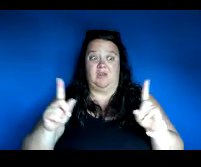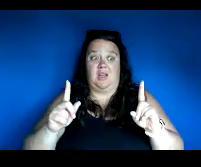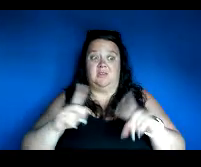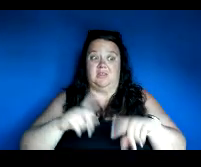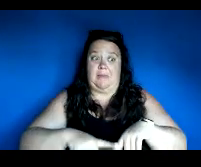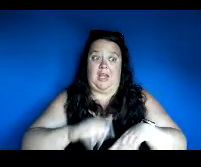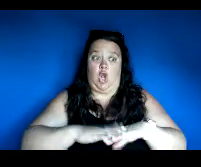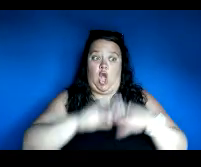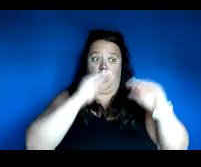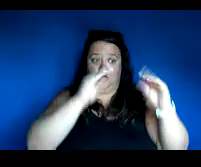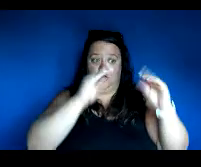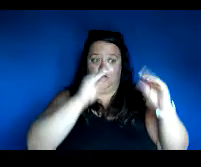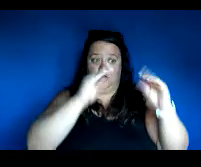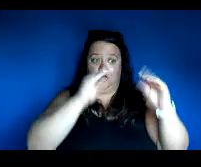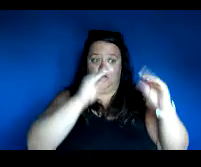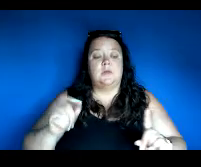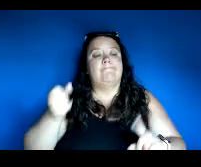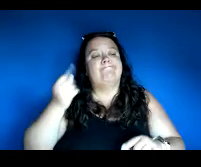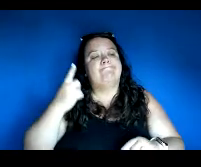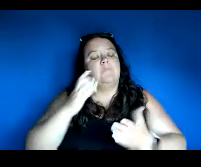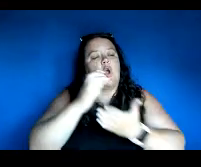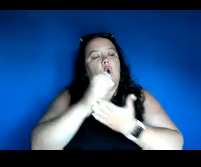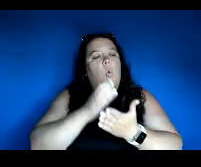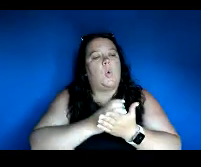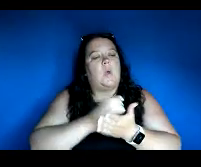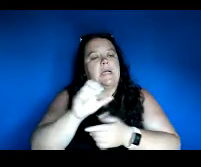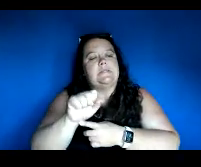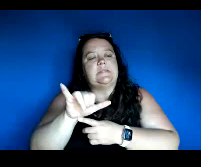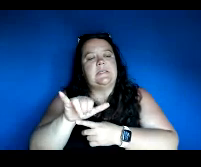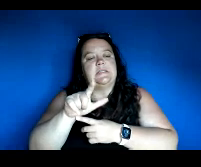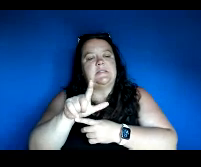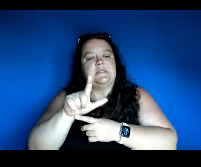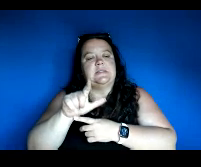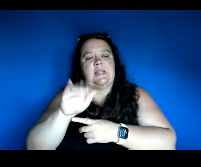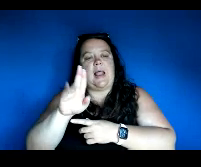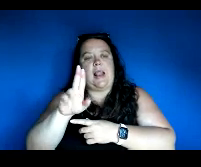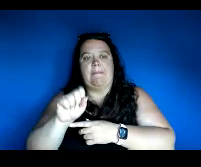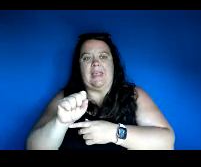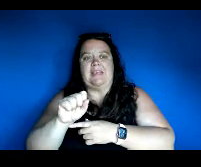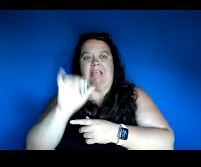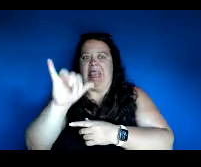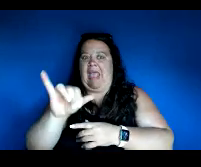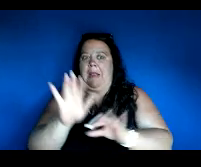And so the course syllabus is really the key to unlocking those expectations and understanding them.